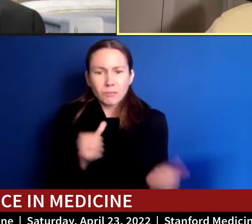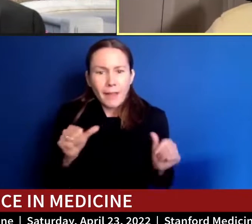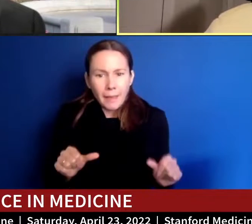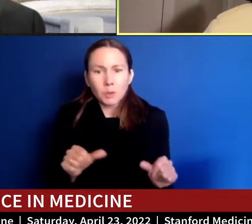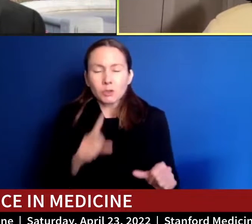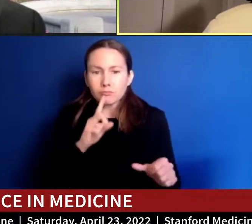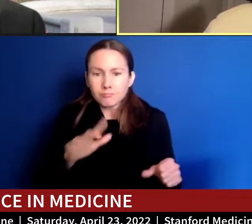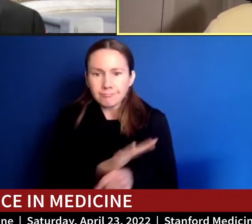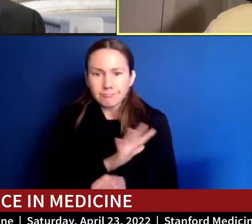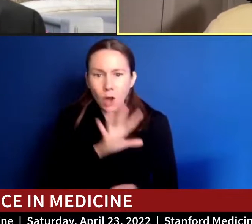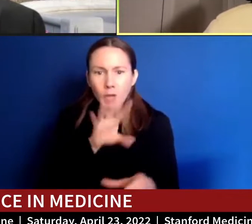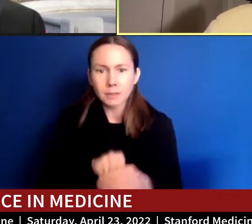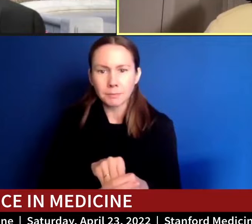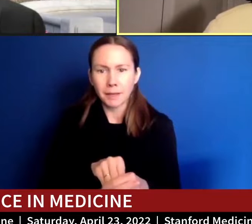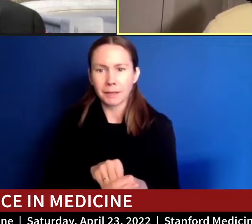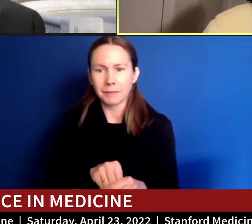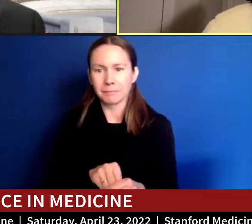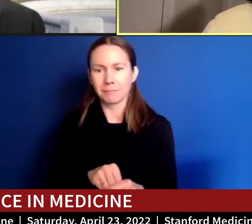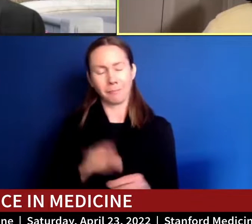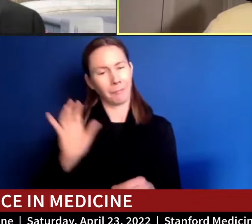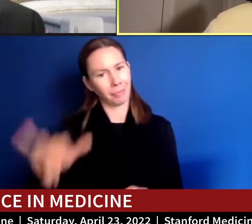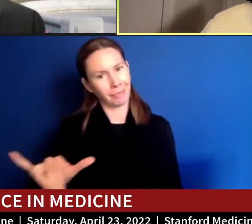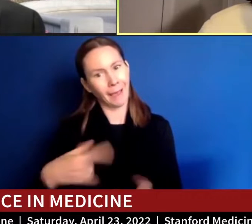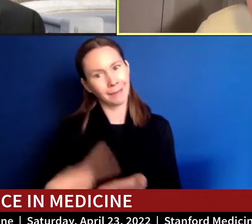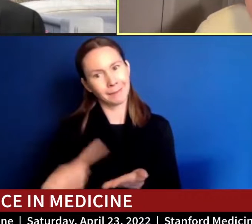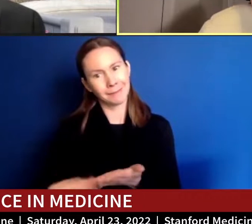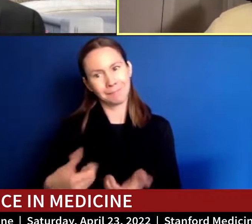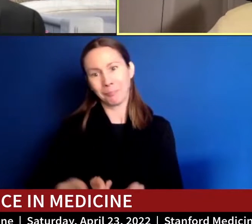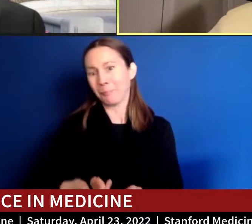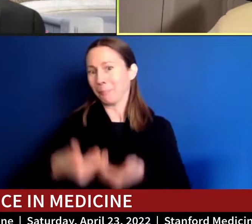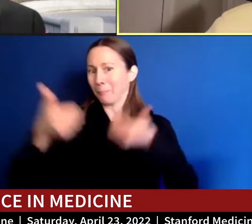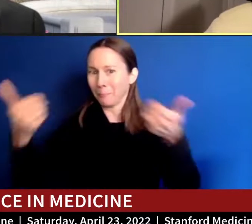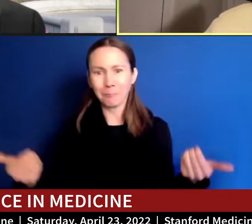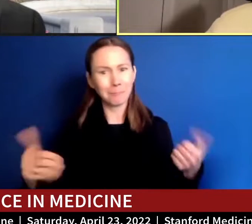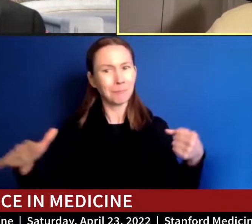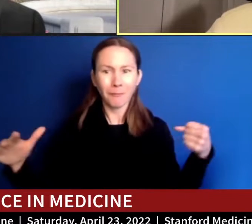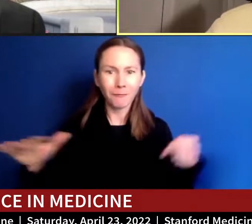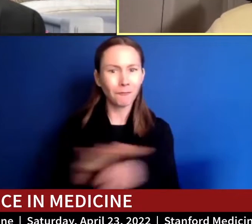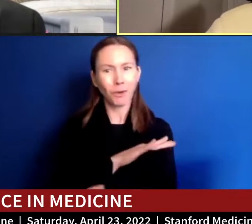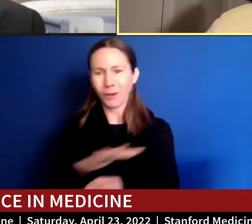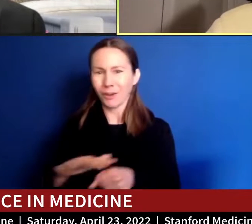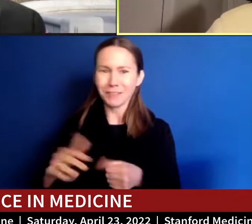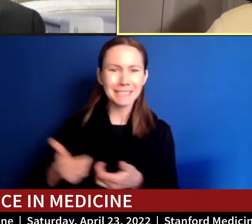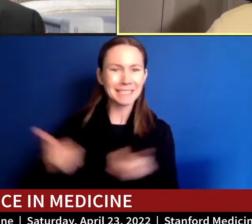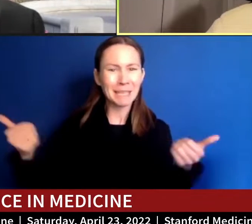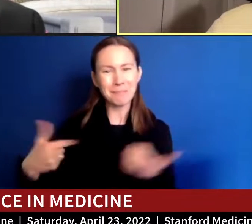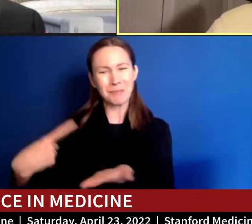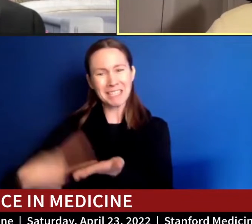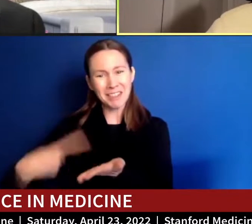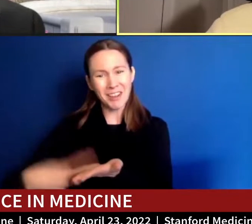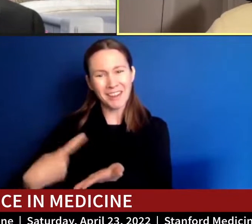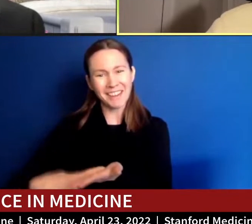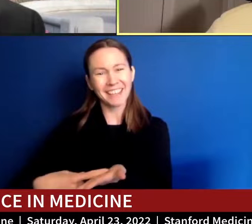But that could be another, you know, whole… separate talk. But I think, you know,